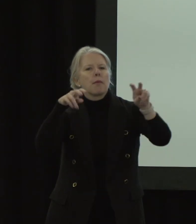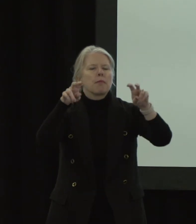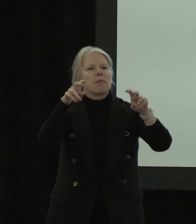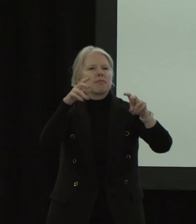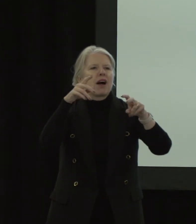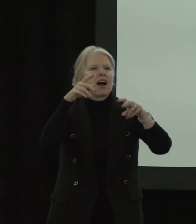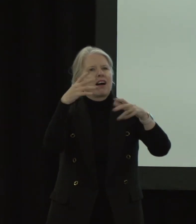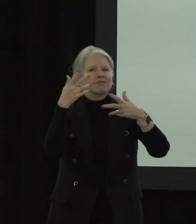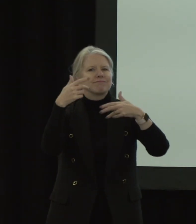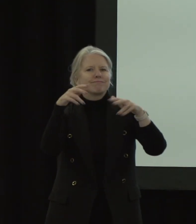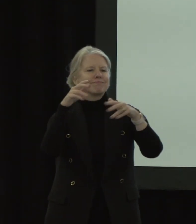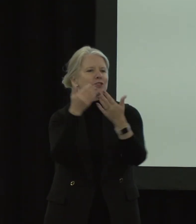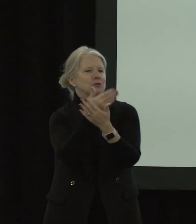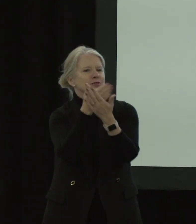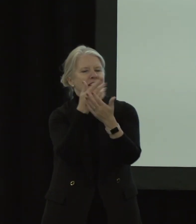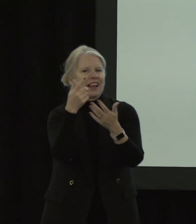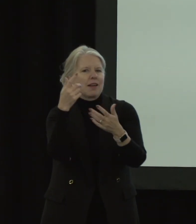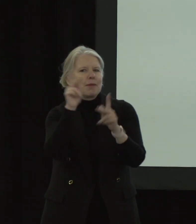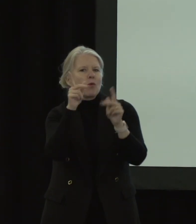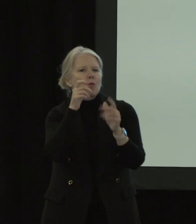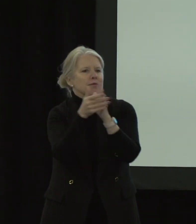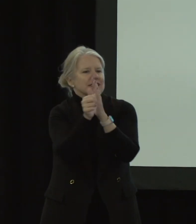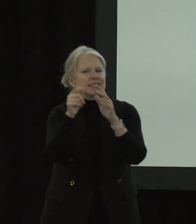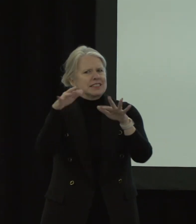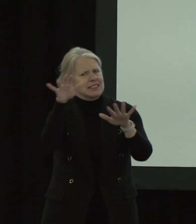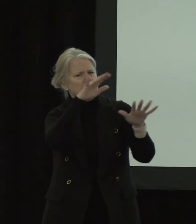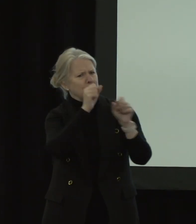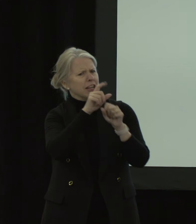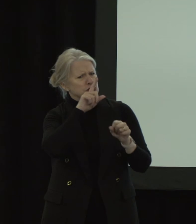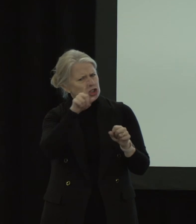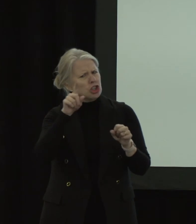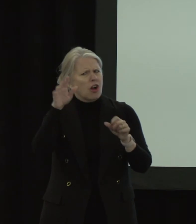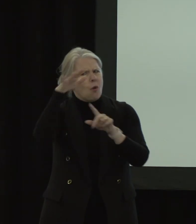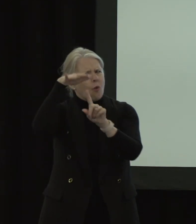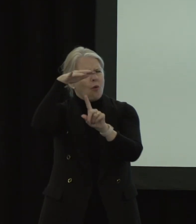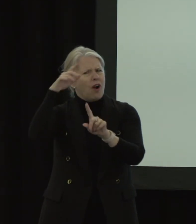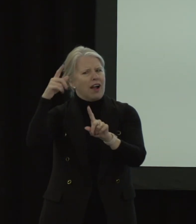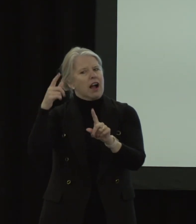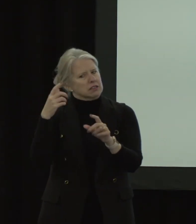They must include some folks with more serious disabilities, like those with